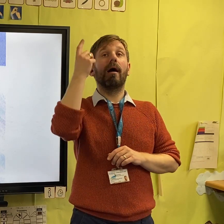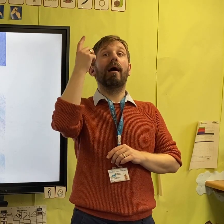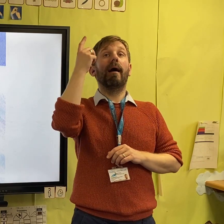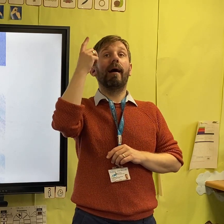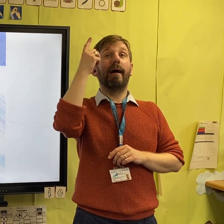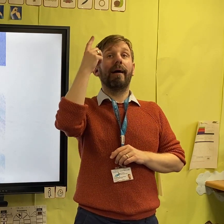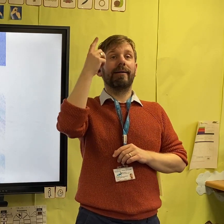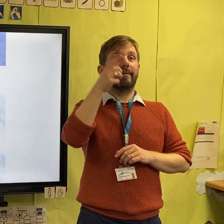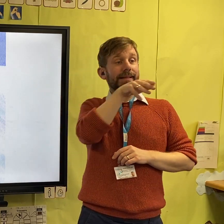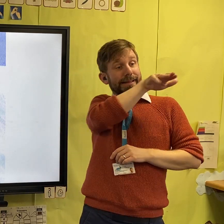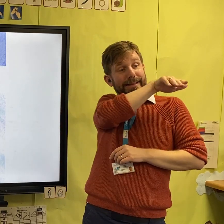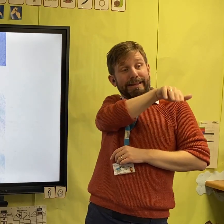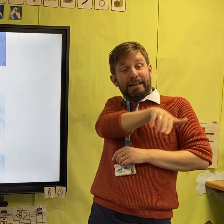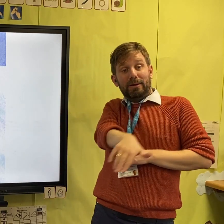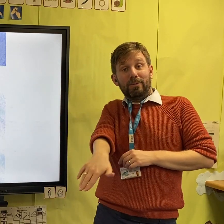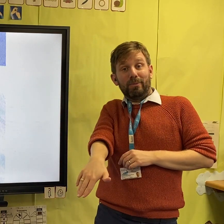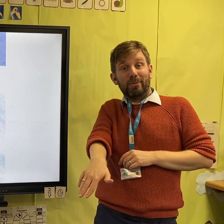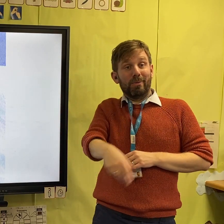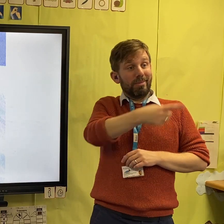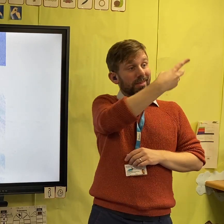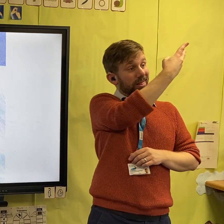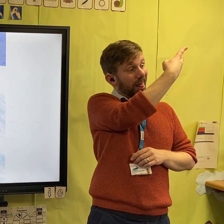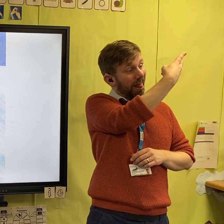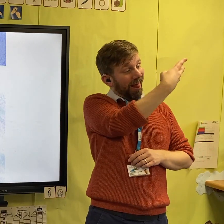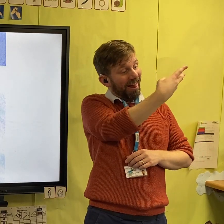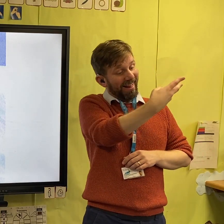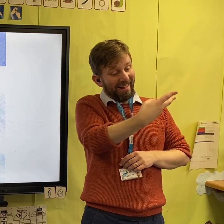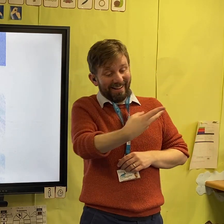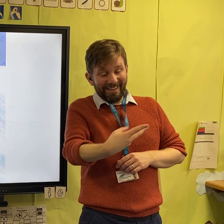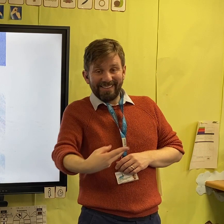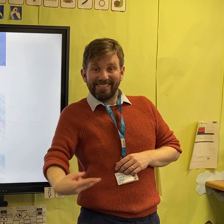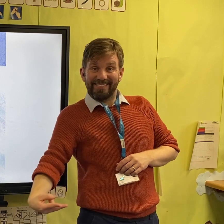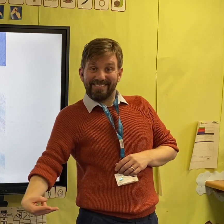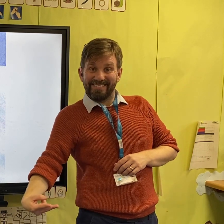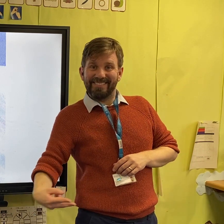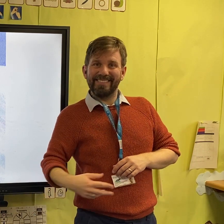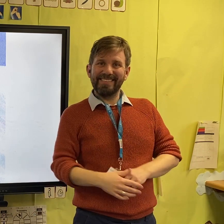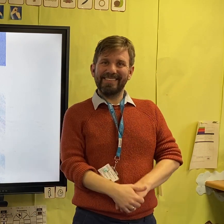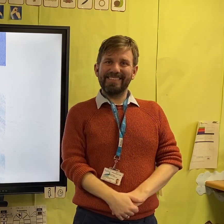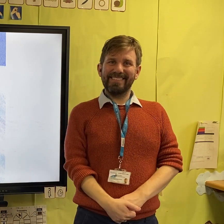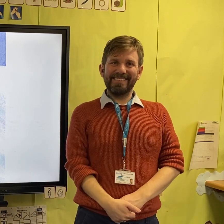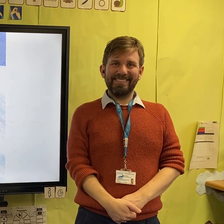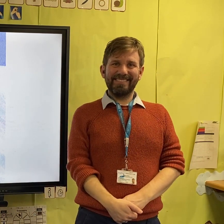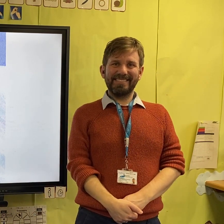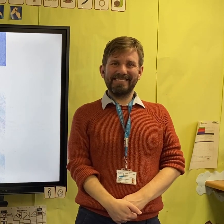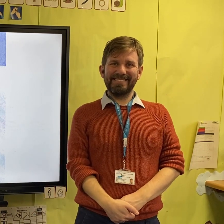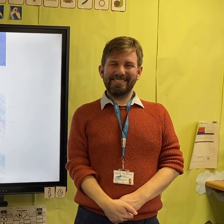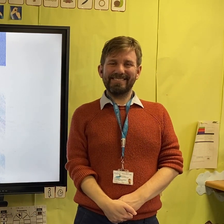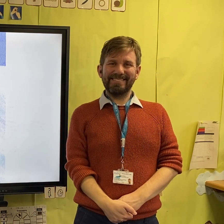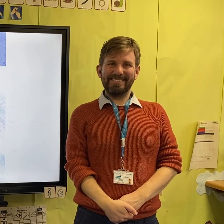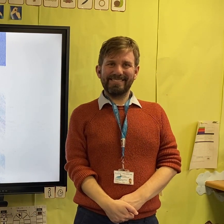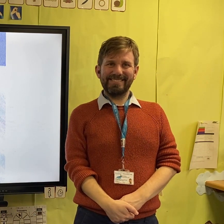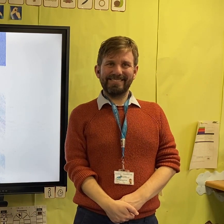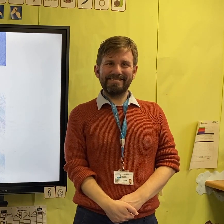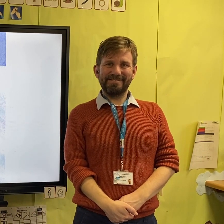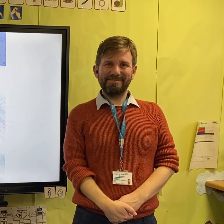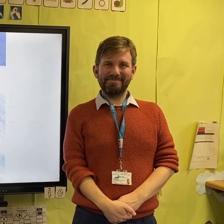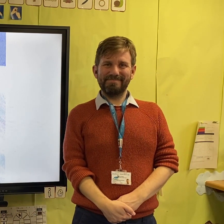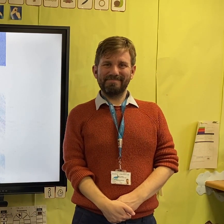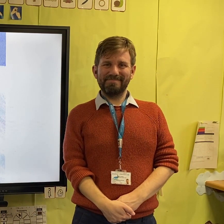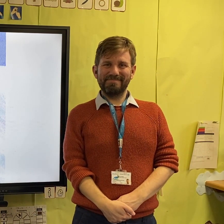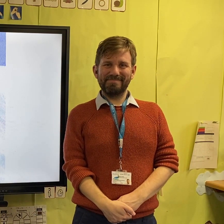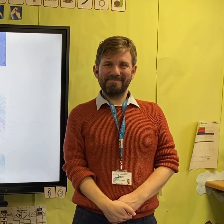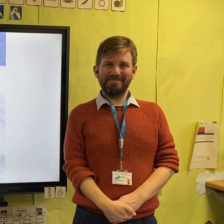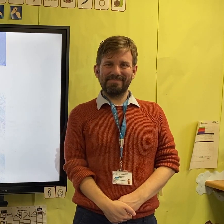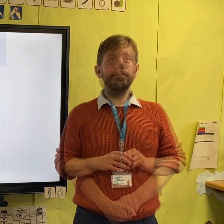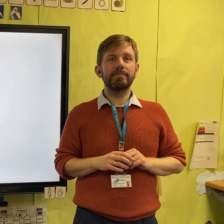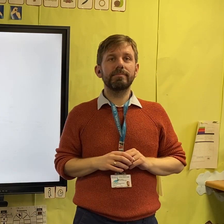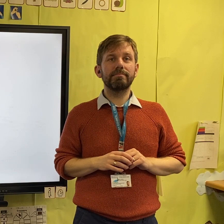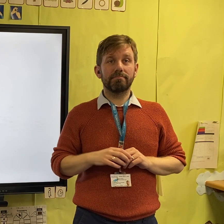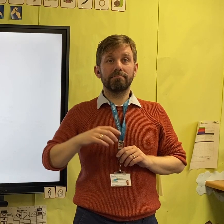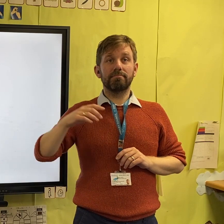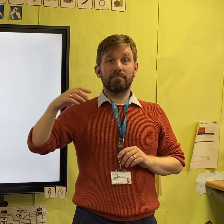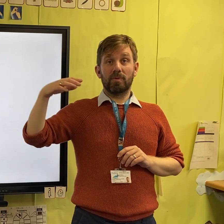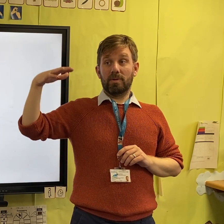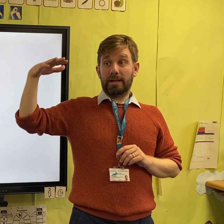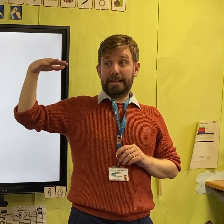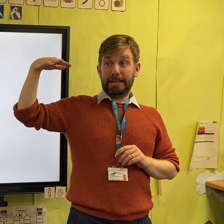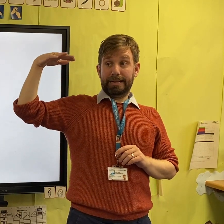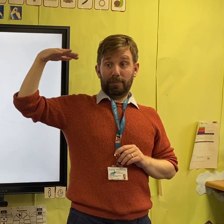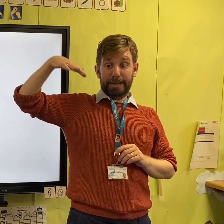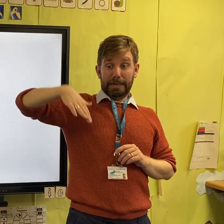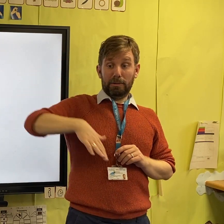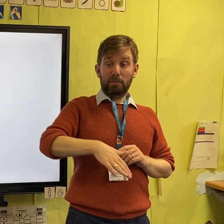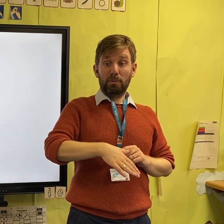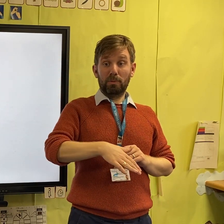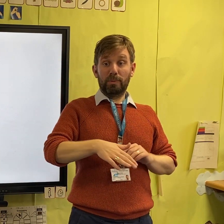feet got tired of walking and he thought oh and he slid on his tummy down long steep hill. He